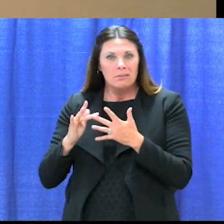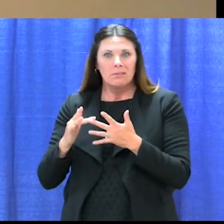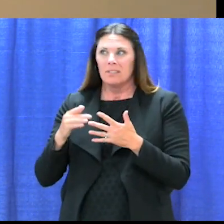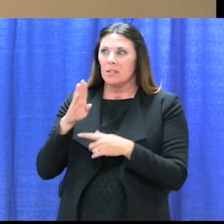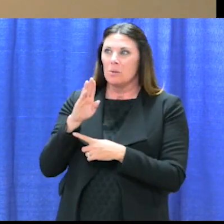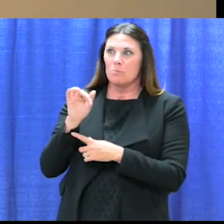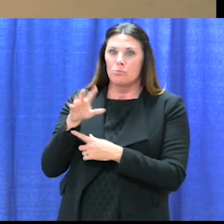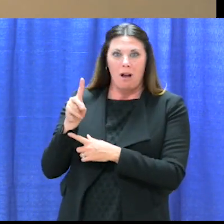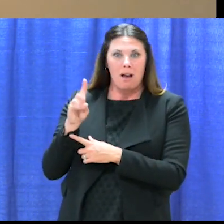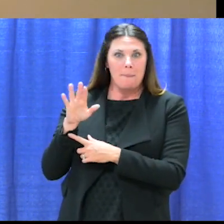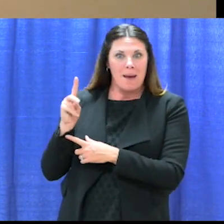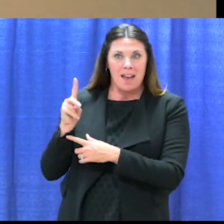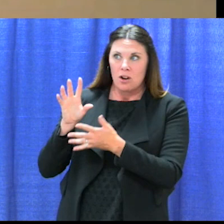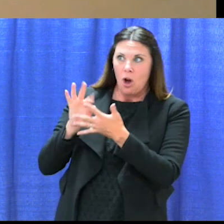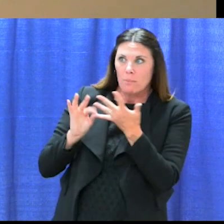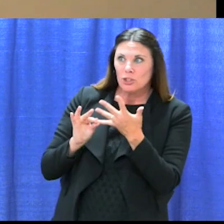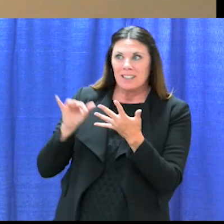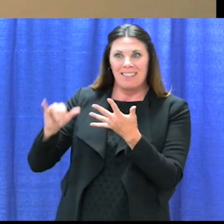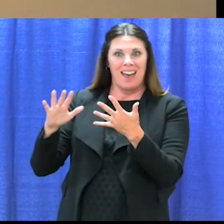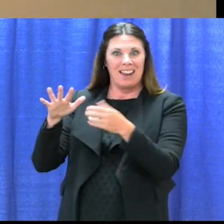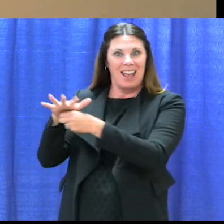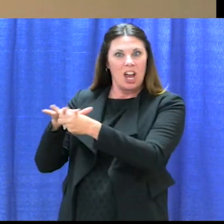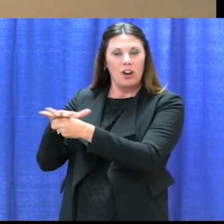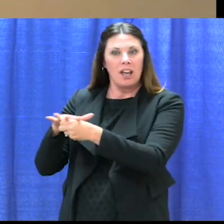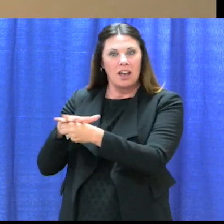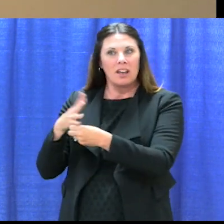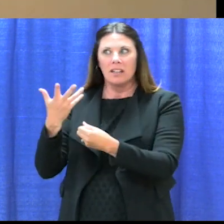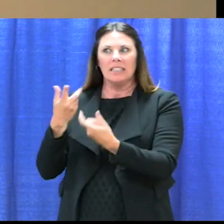adoption rate for all households in the country.